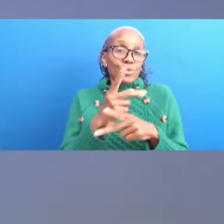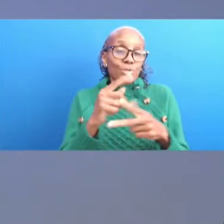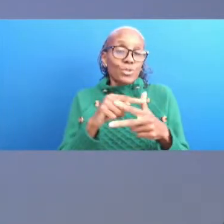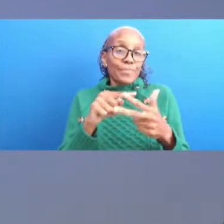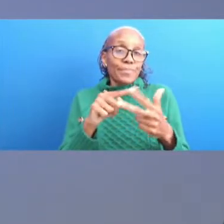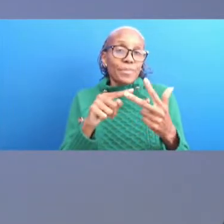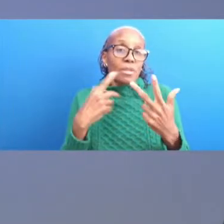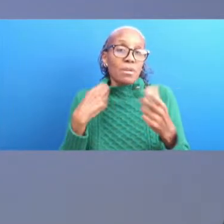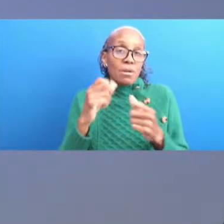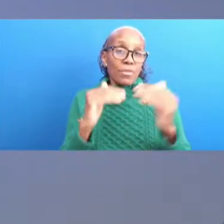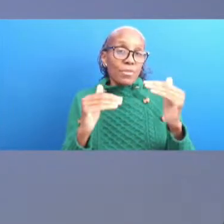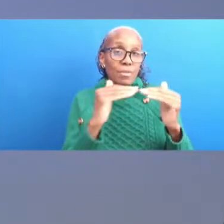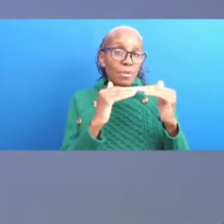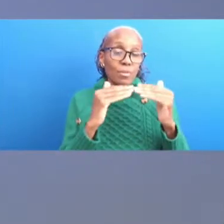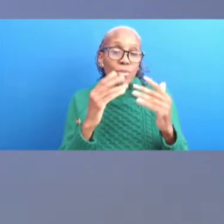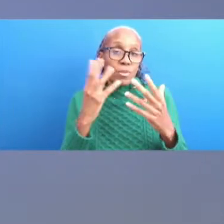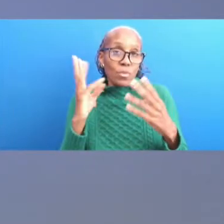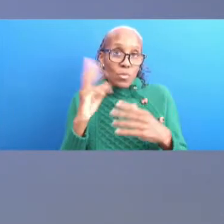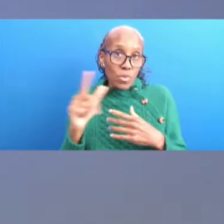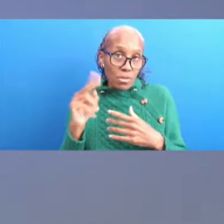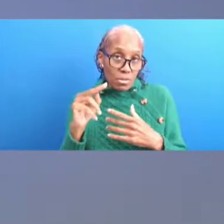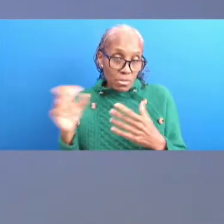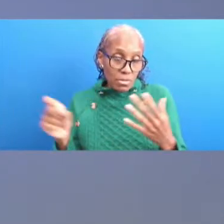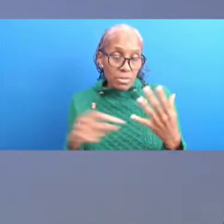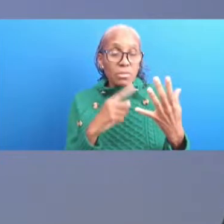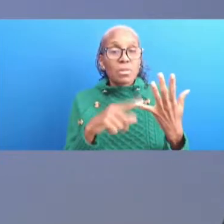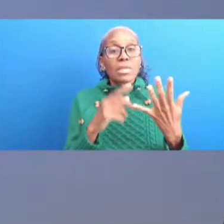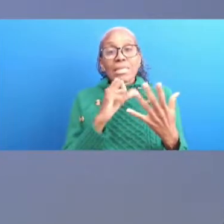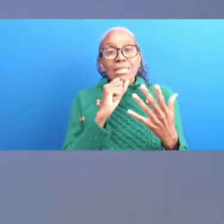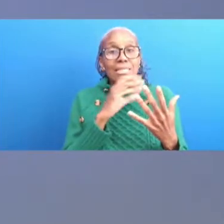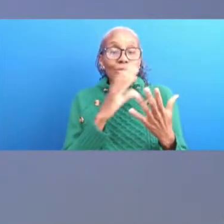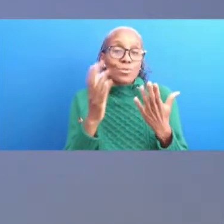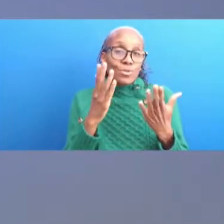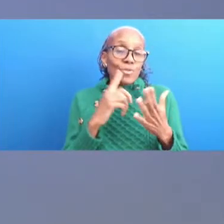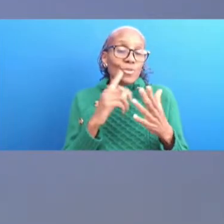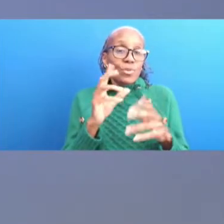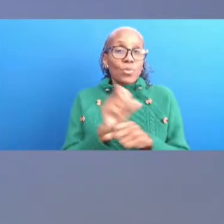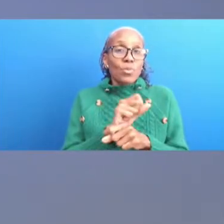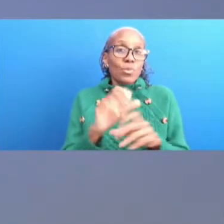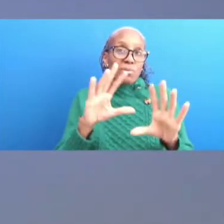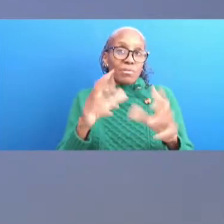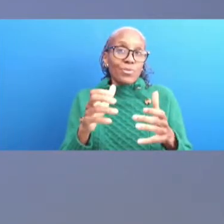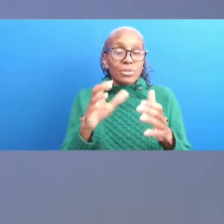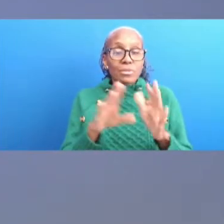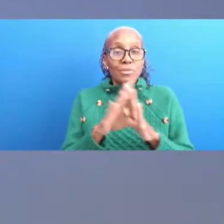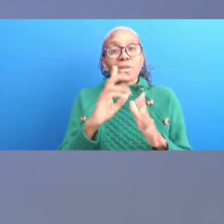DEVELOPMENT EDUCATION, ENVIRONMENTAL STEWARDSHIP,